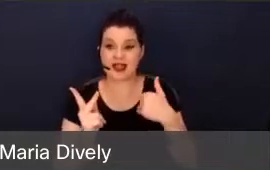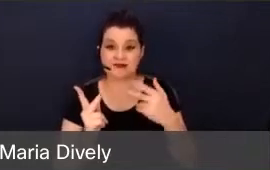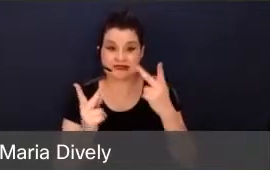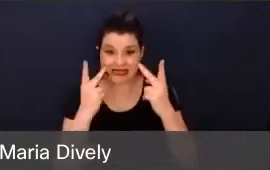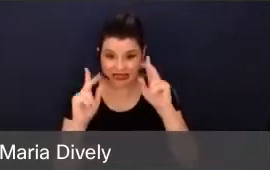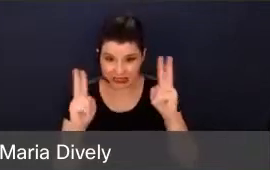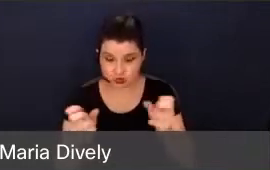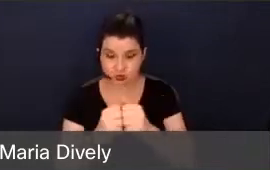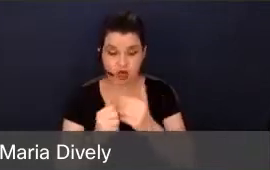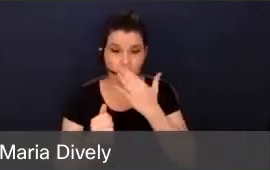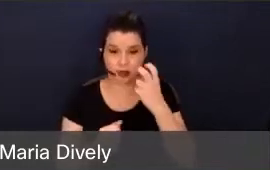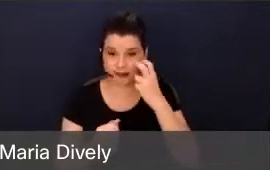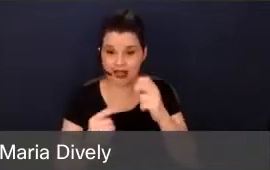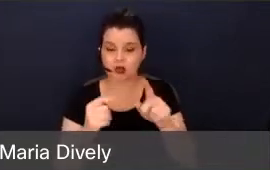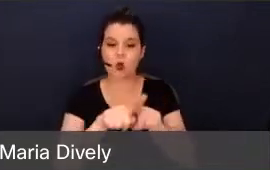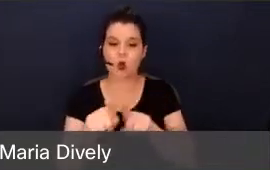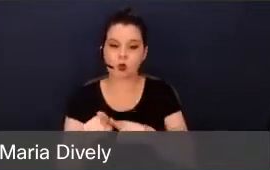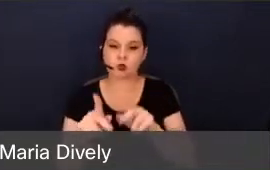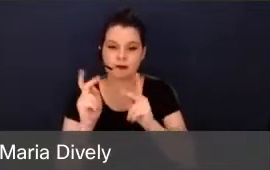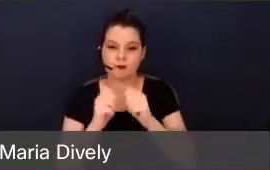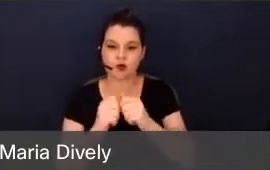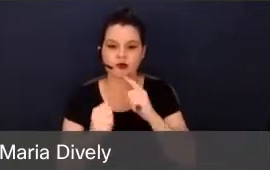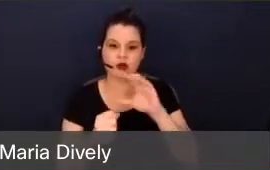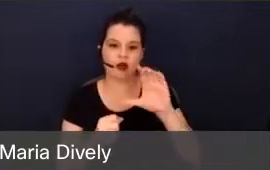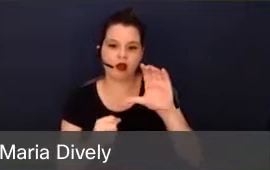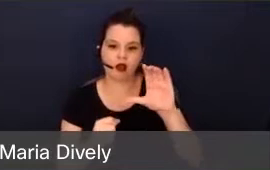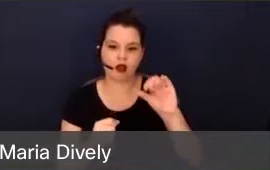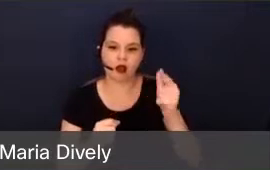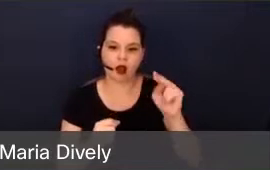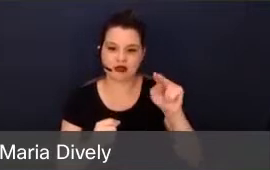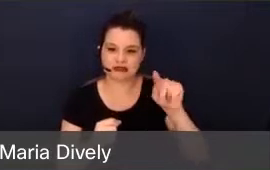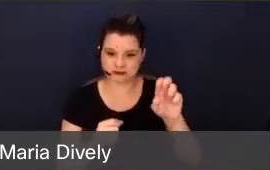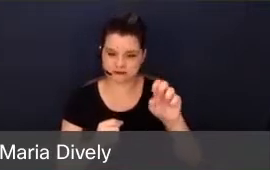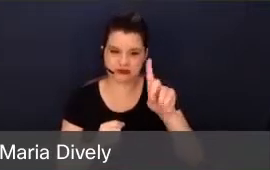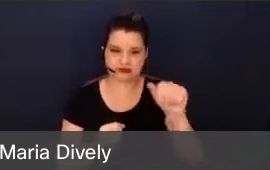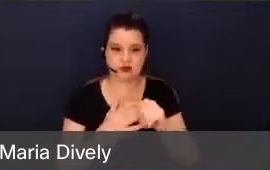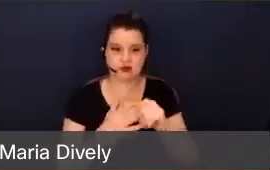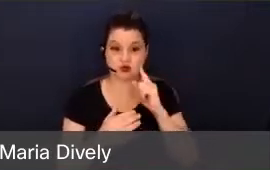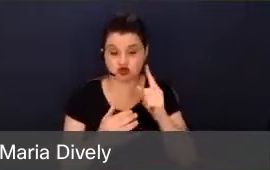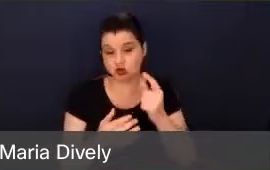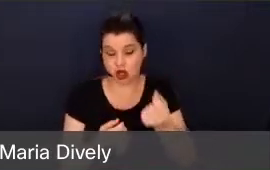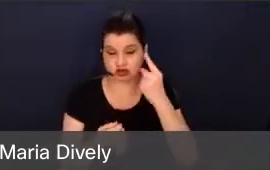color blindness and people who have cognitive disabilities to understand the charts and graphs that you provide.